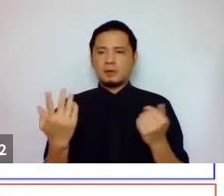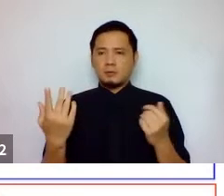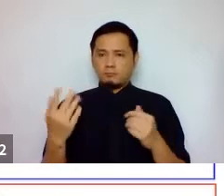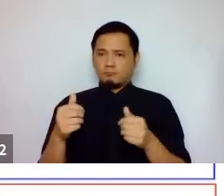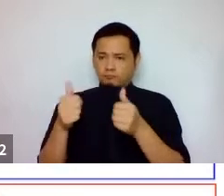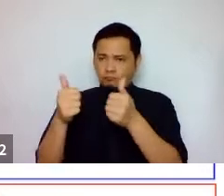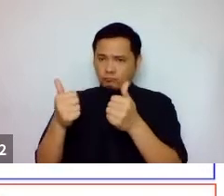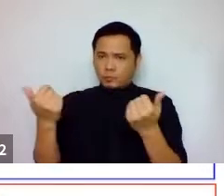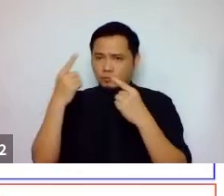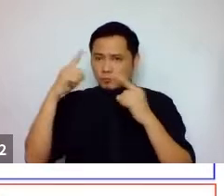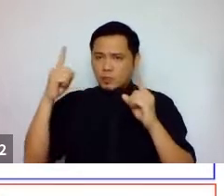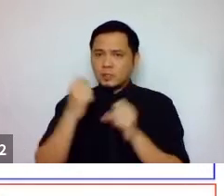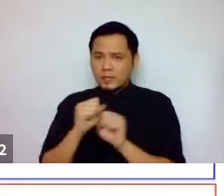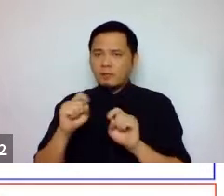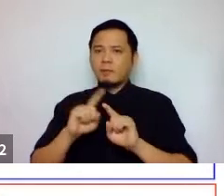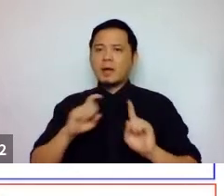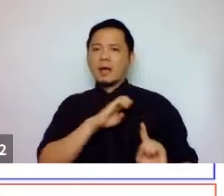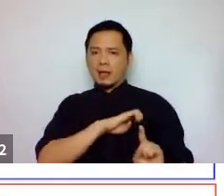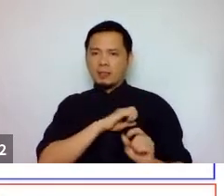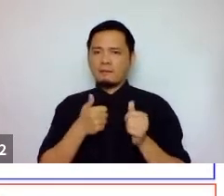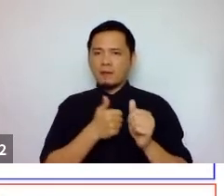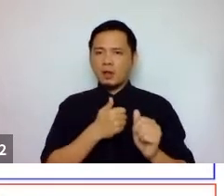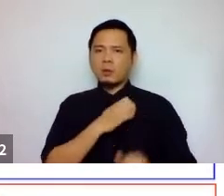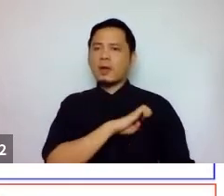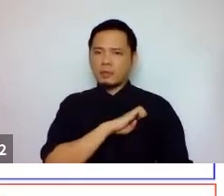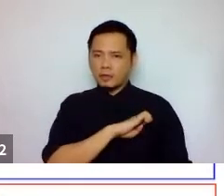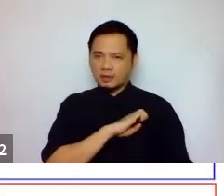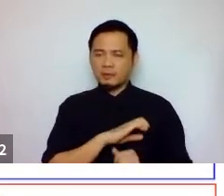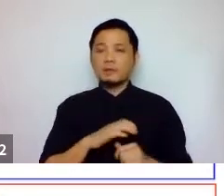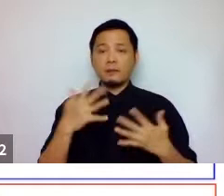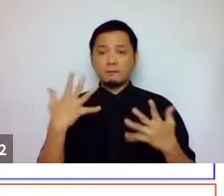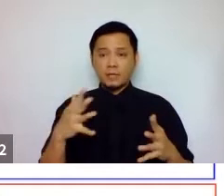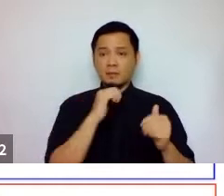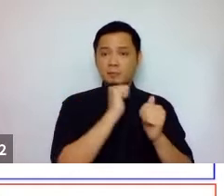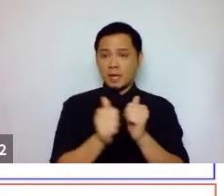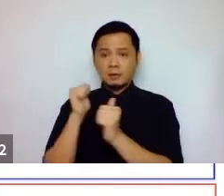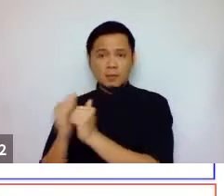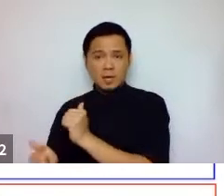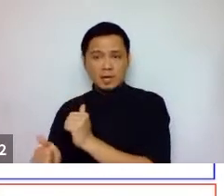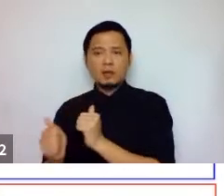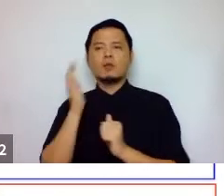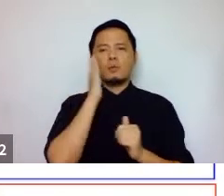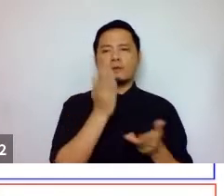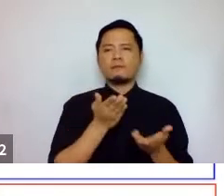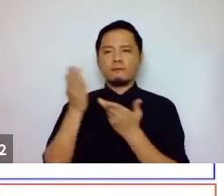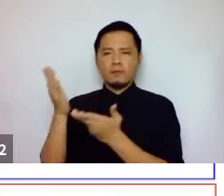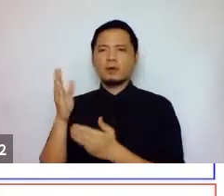If everything is fine technically and ethically, that will be forwarded to the Department of Health and Food and Drug Authority.